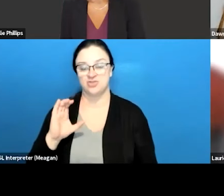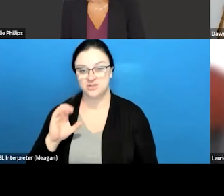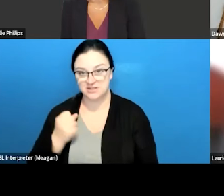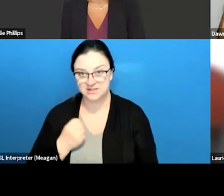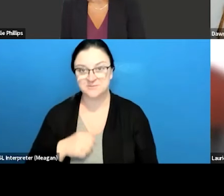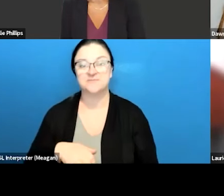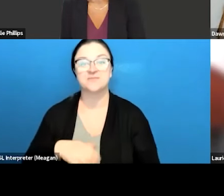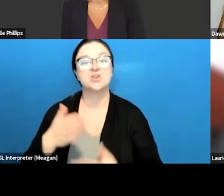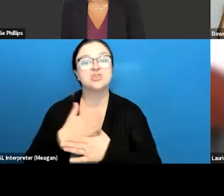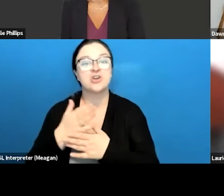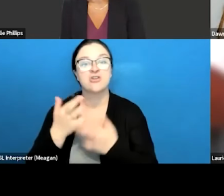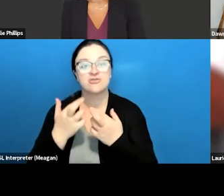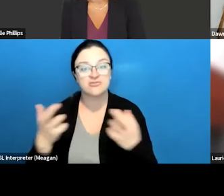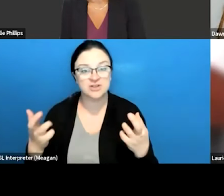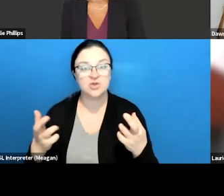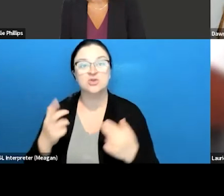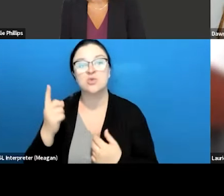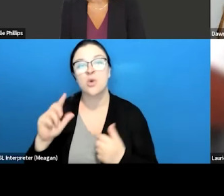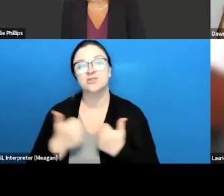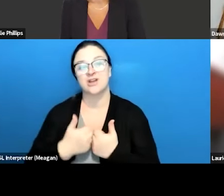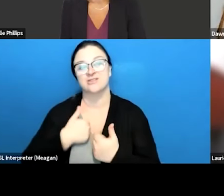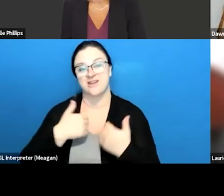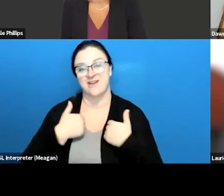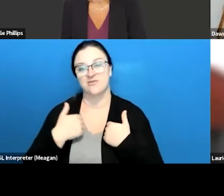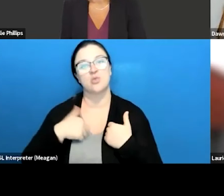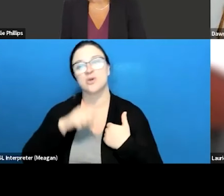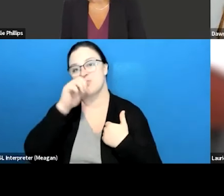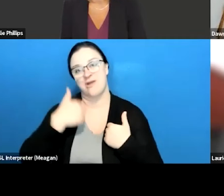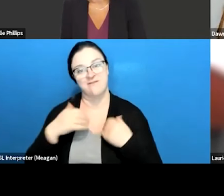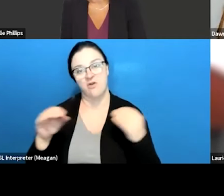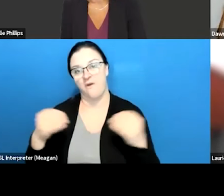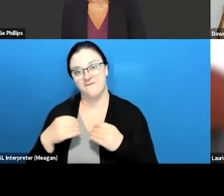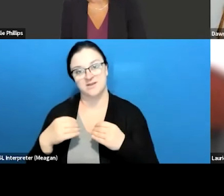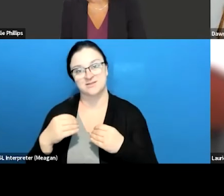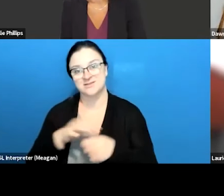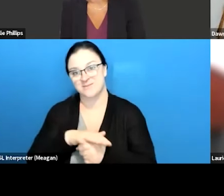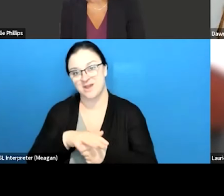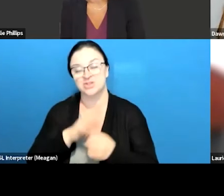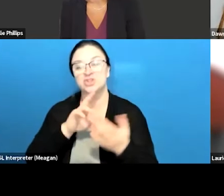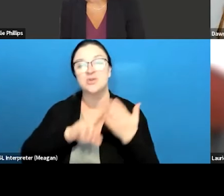One of the challenges that I have is that we don't have office space. University Health does.